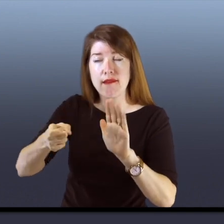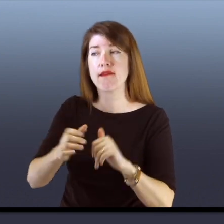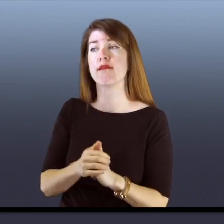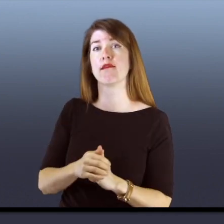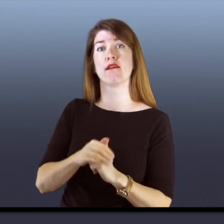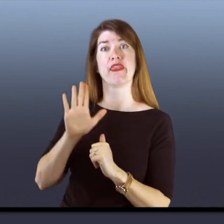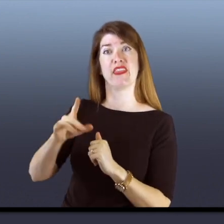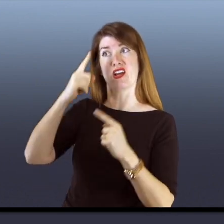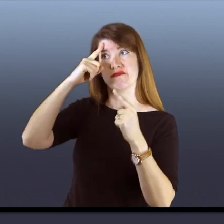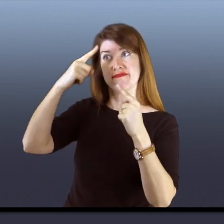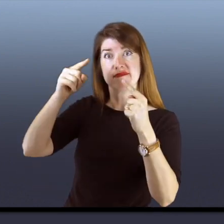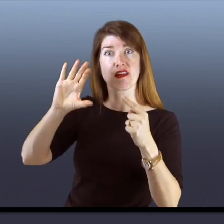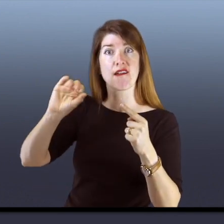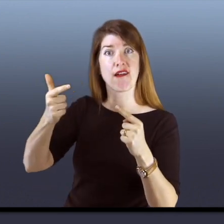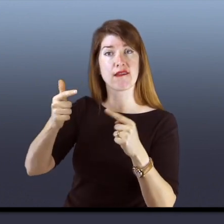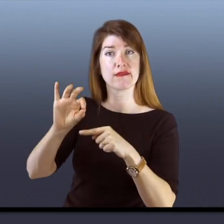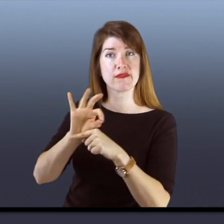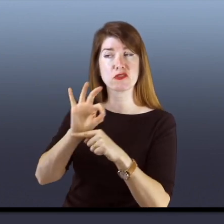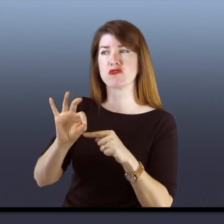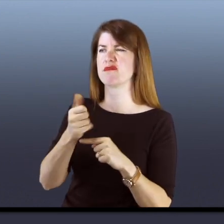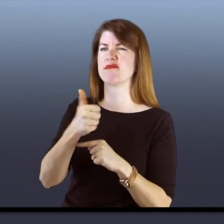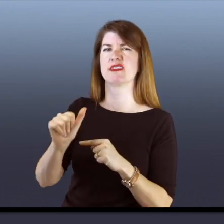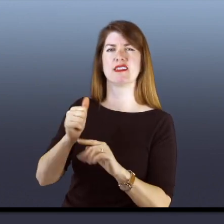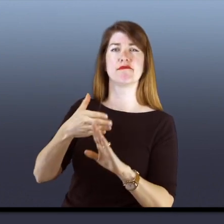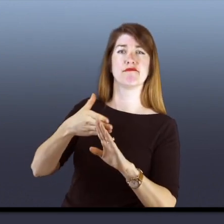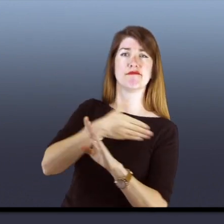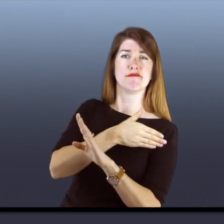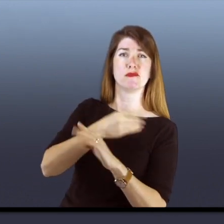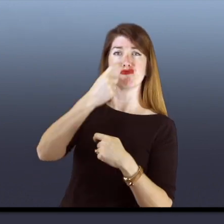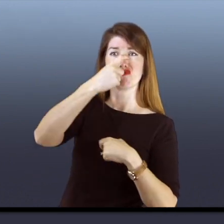of an individual, and any previous trauma or abuse that may be noted.